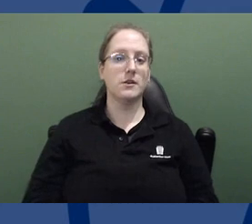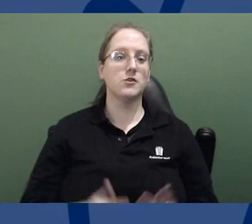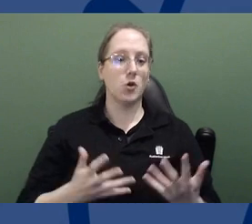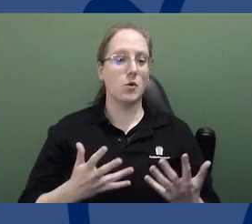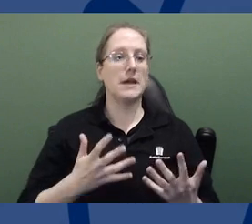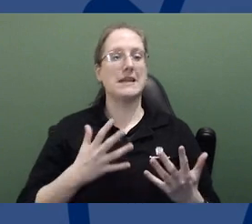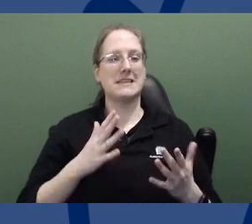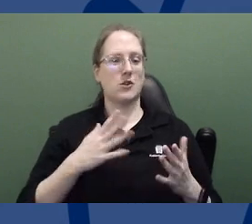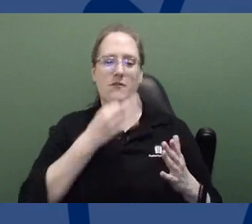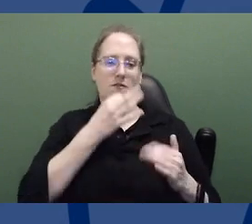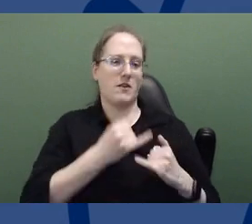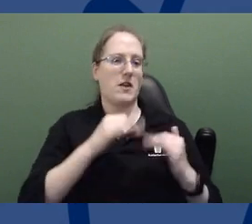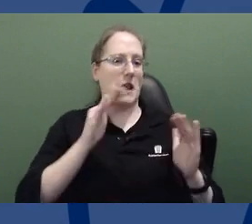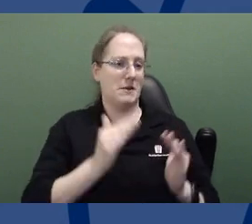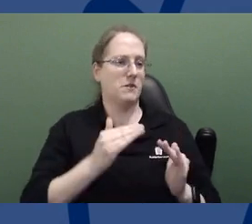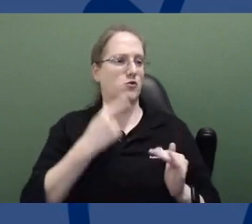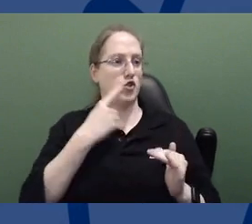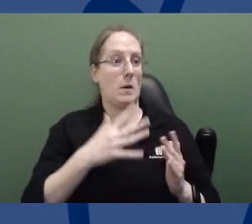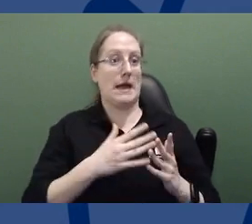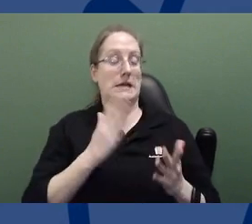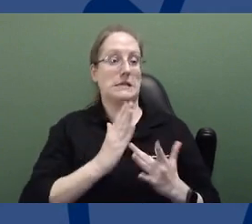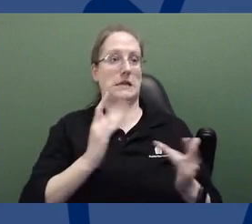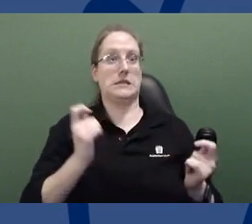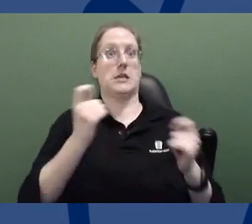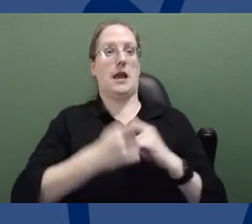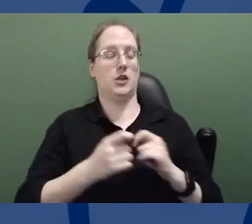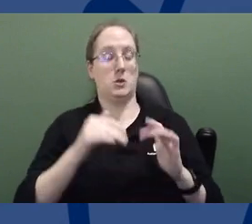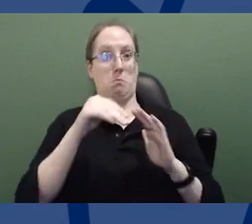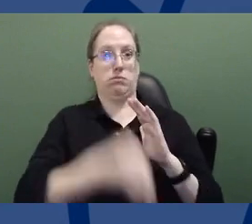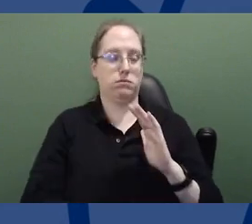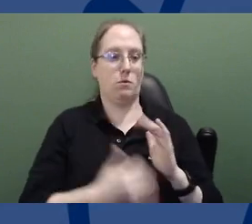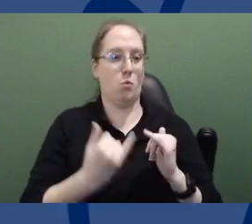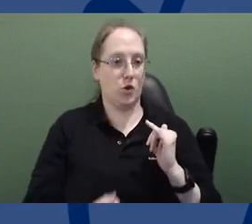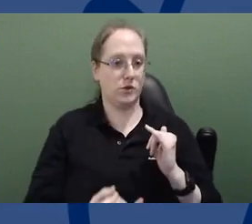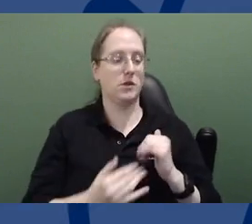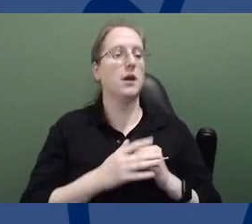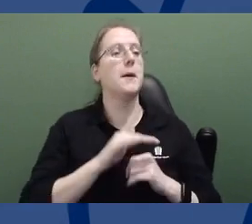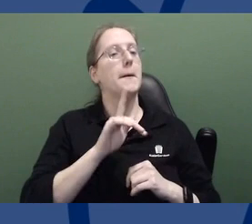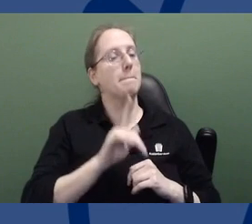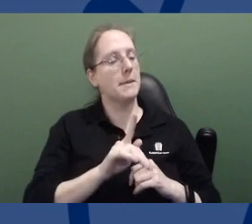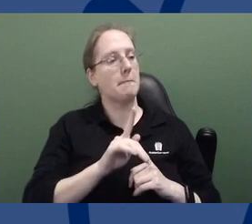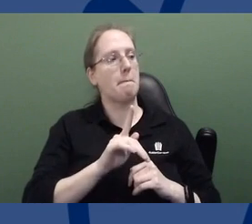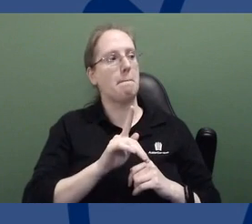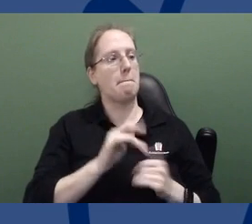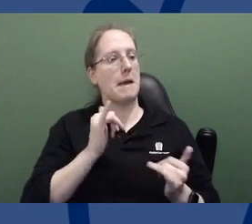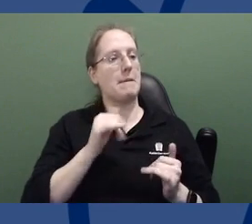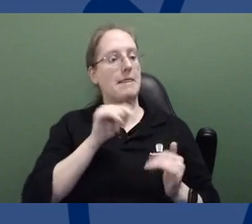it may be that the decline would appear different compared to the other periods in question.